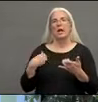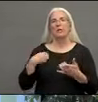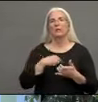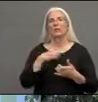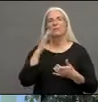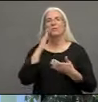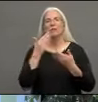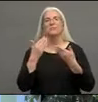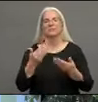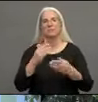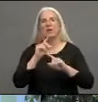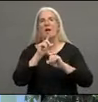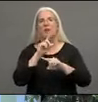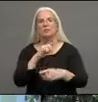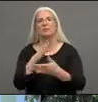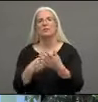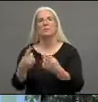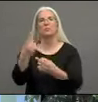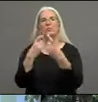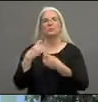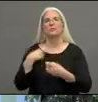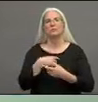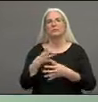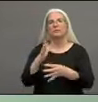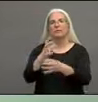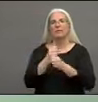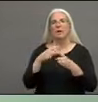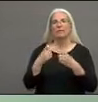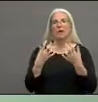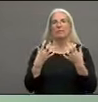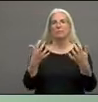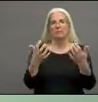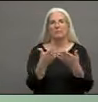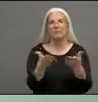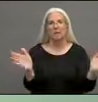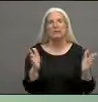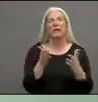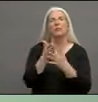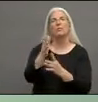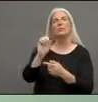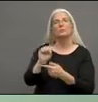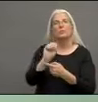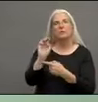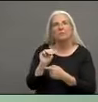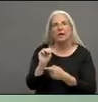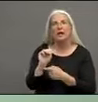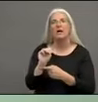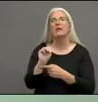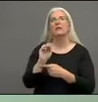The questions came through our social media platforms, our online FAQ portal, and through the call center.